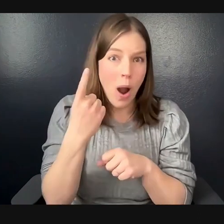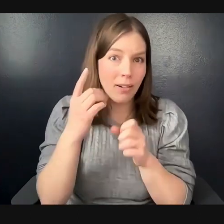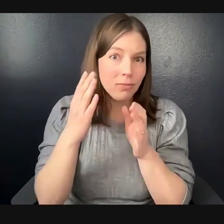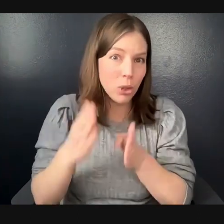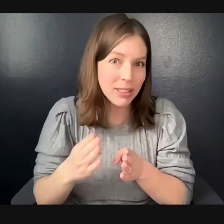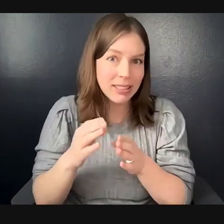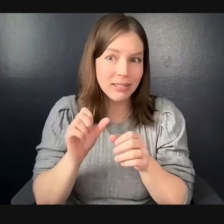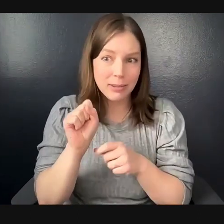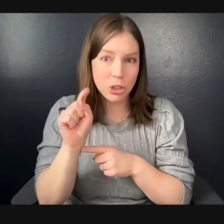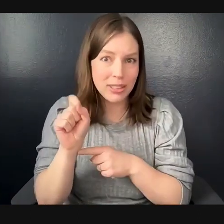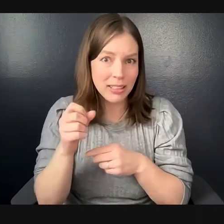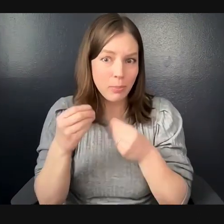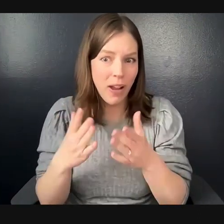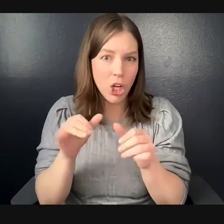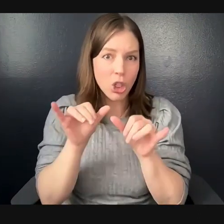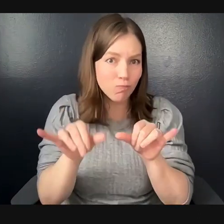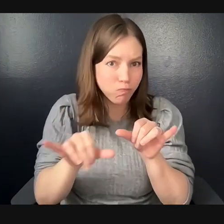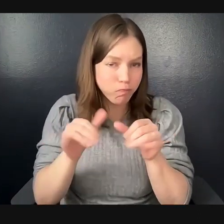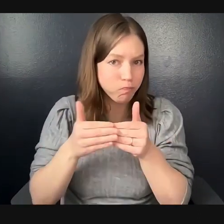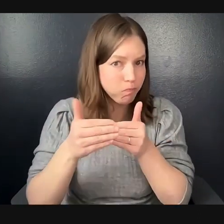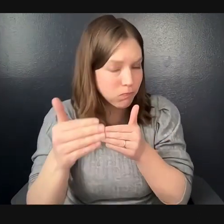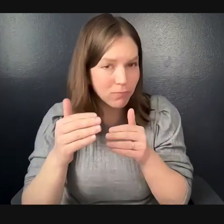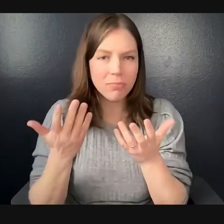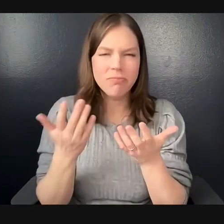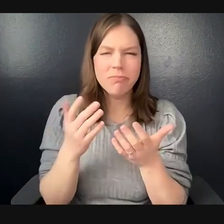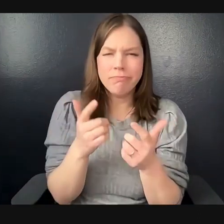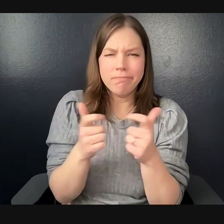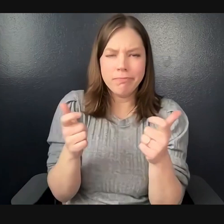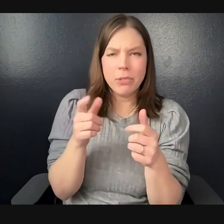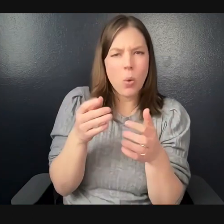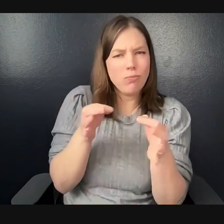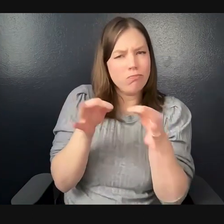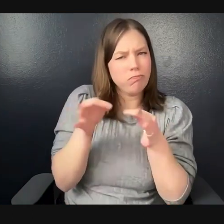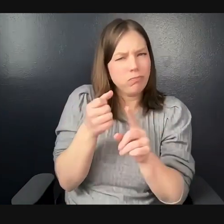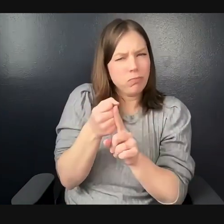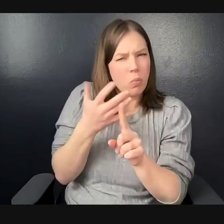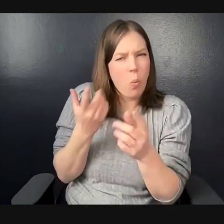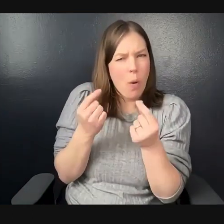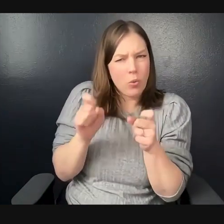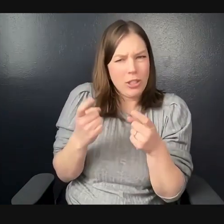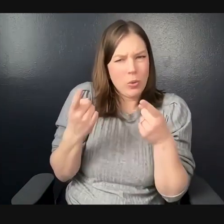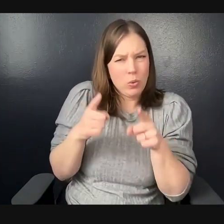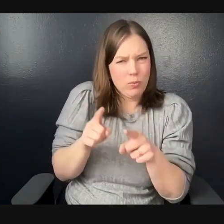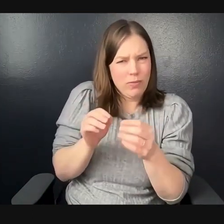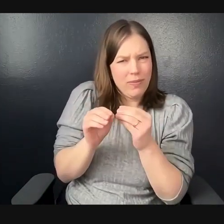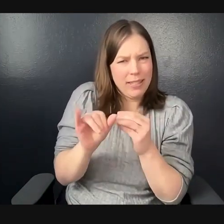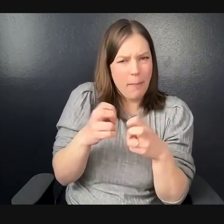The speech-to-text provider should be consistent week by week. So you explain what it would mean to you to have